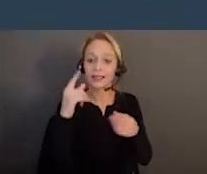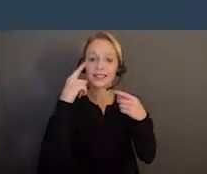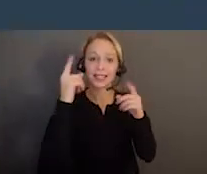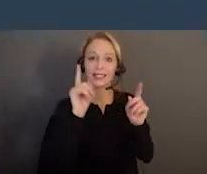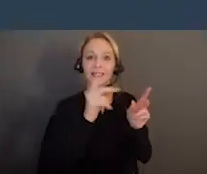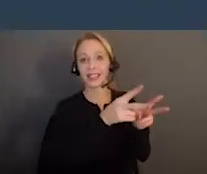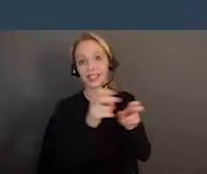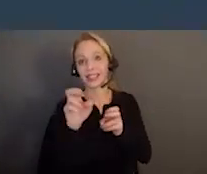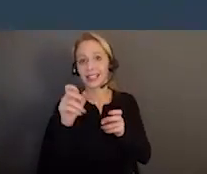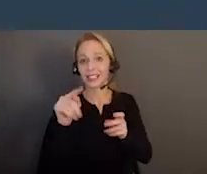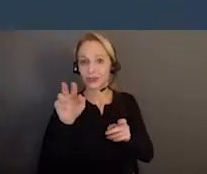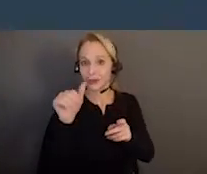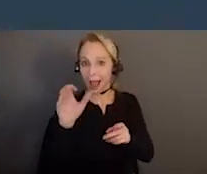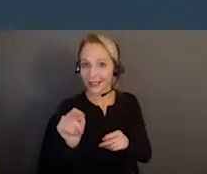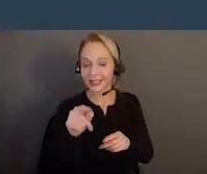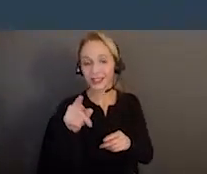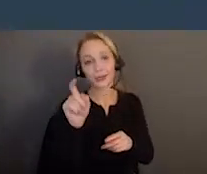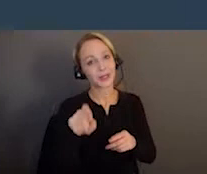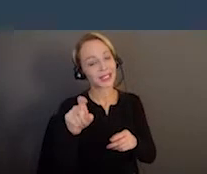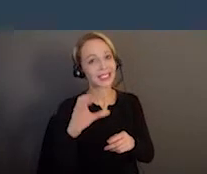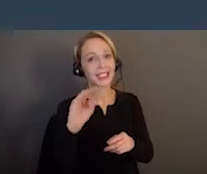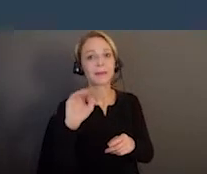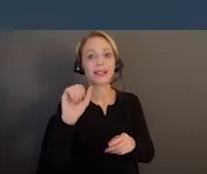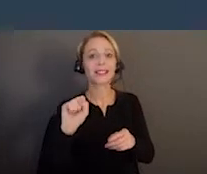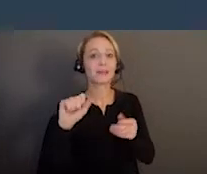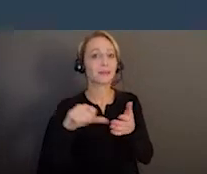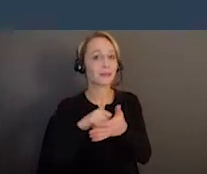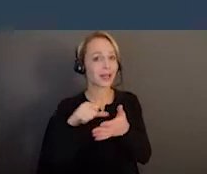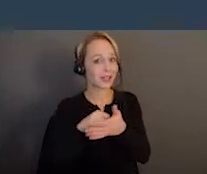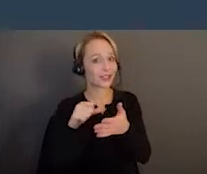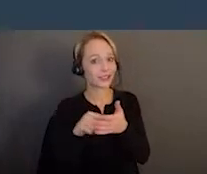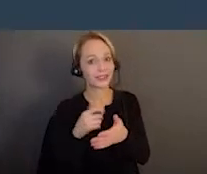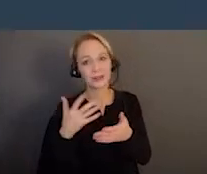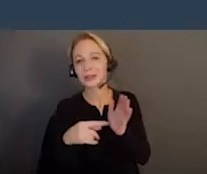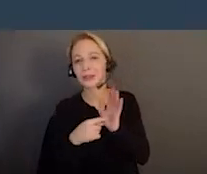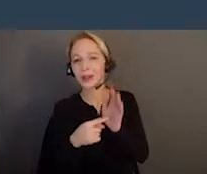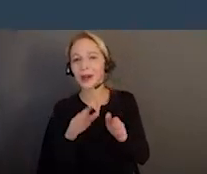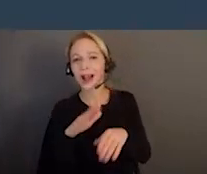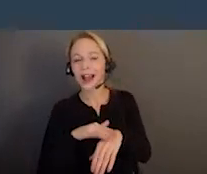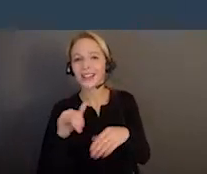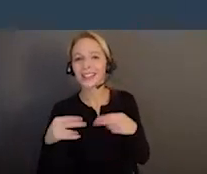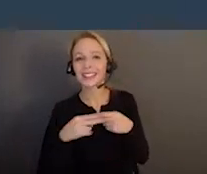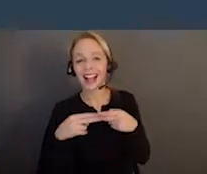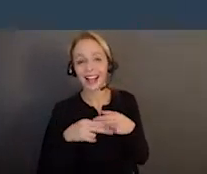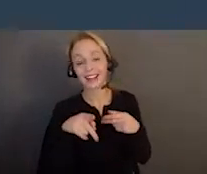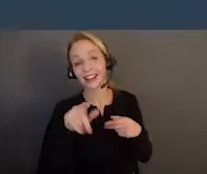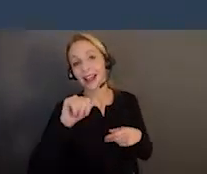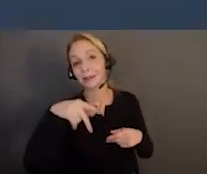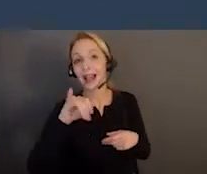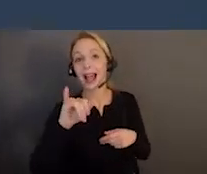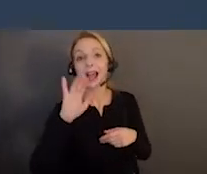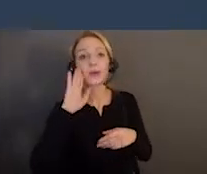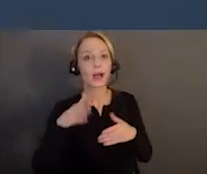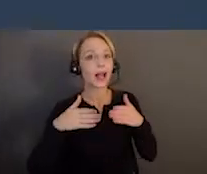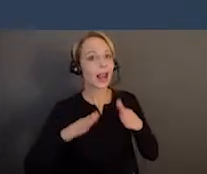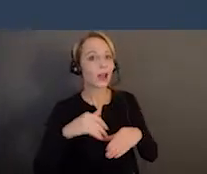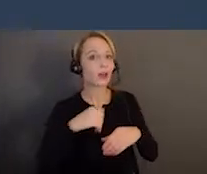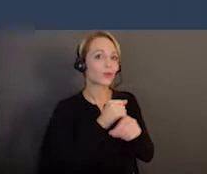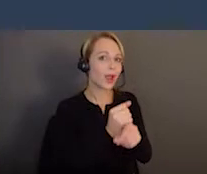ARCHIVE IS SUCCESSFULLY EXTRACTED. FOR THIS WE NEED API THAT ALLOWS TO CREATE AND PUBLISH